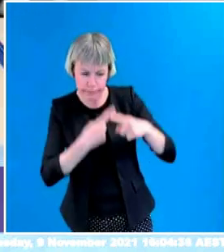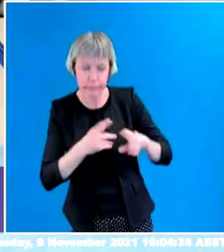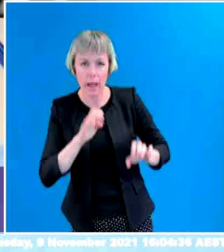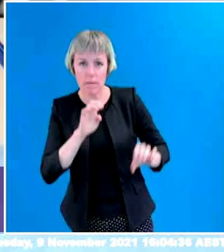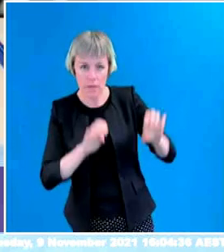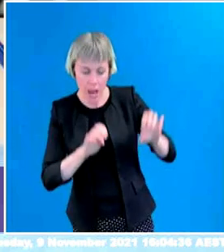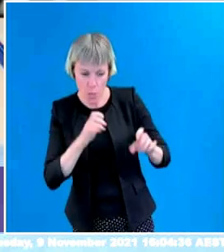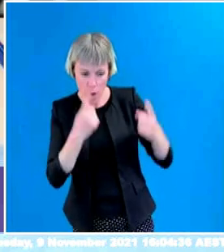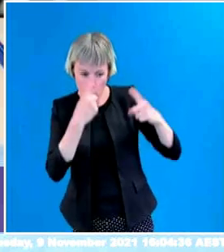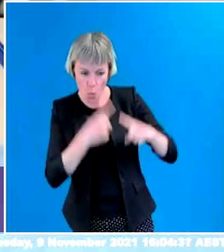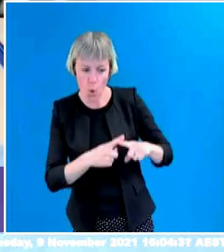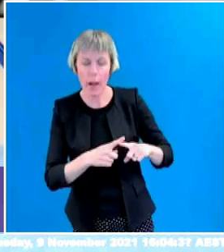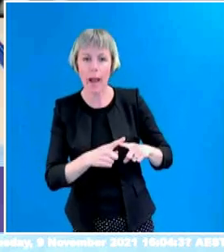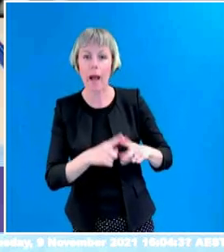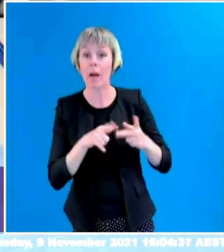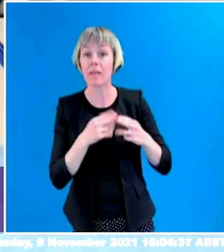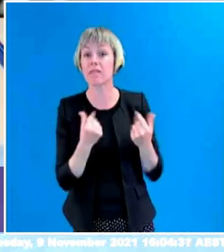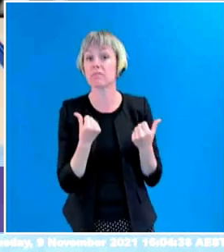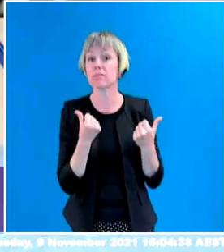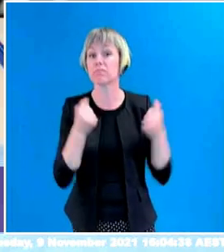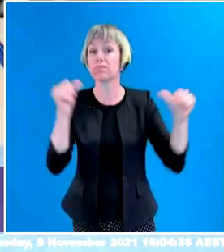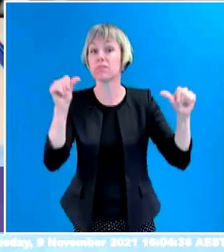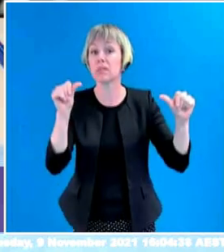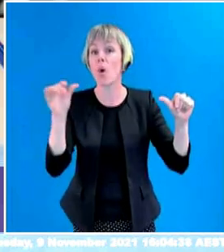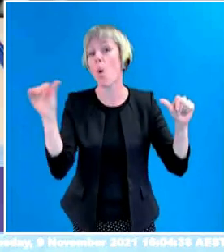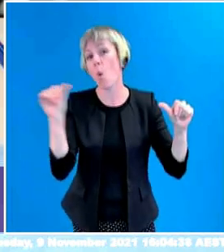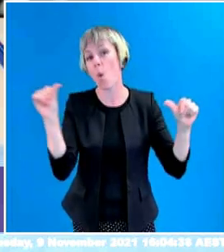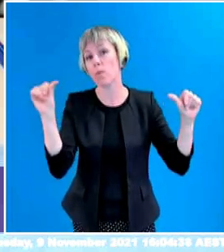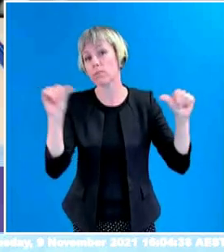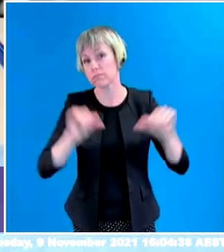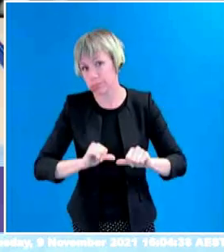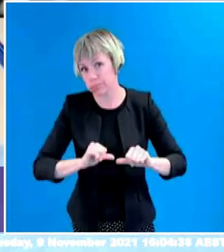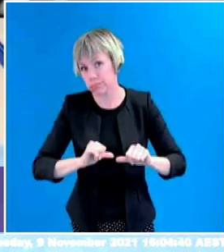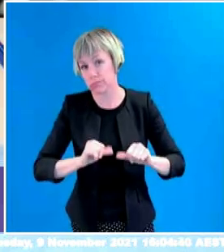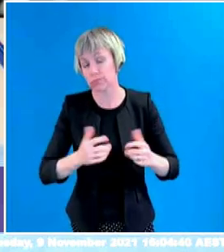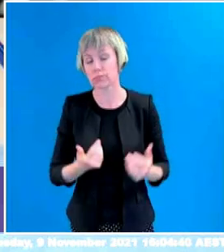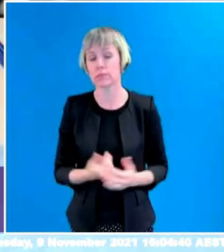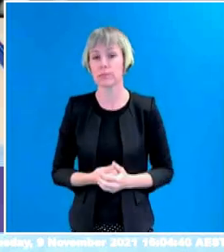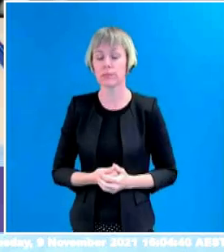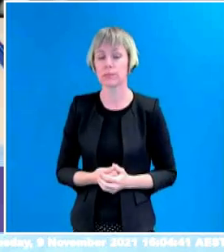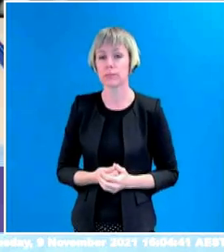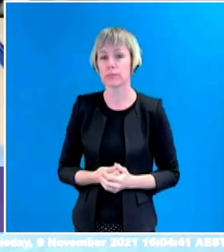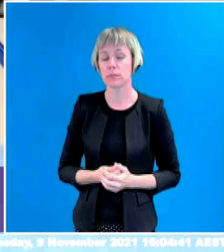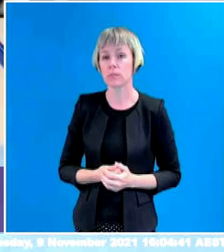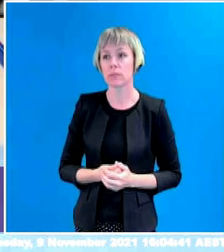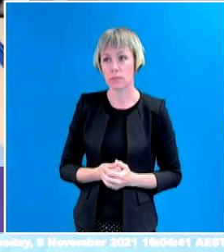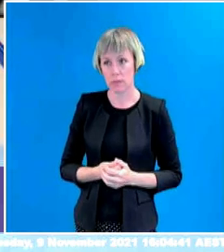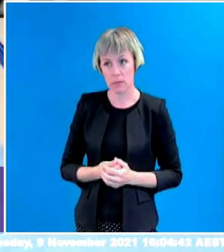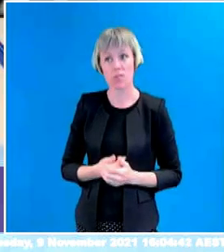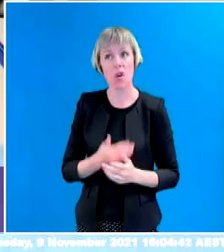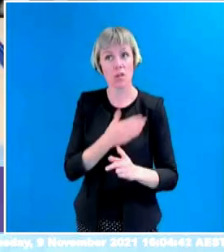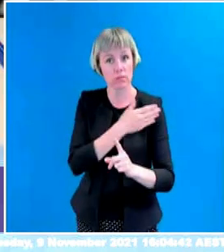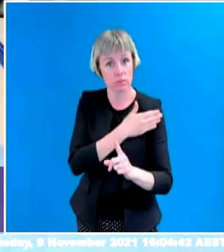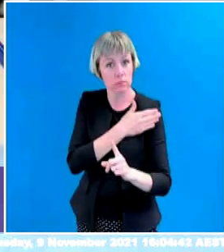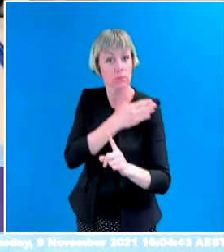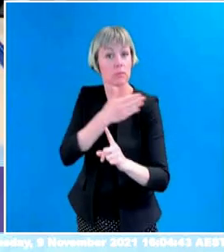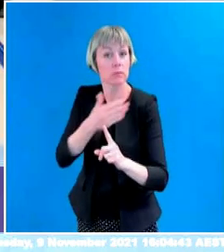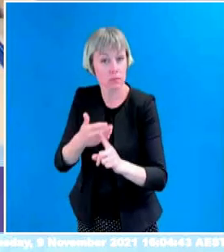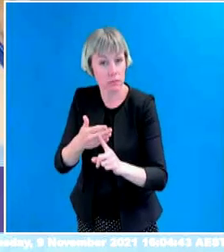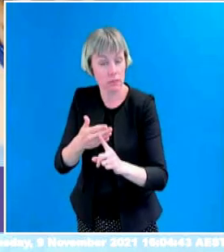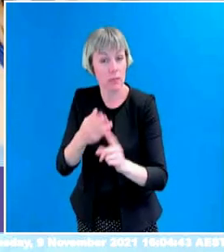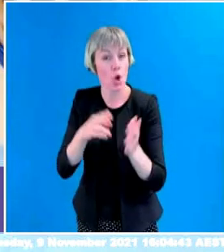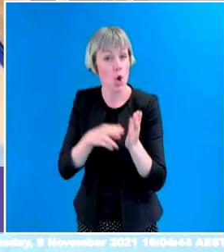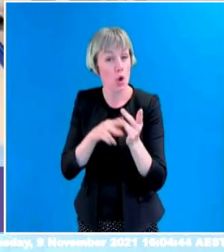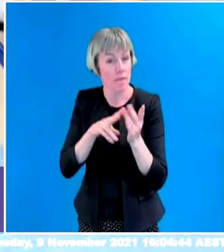Of outcomes and certainly there have been measures since November 2017, when